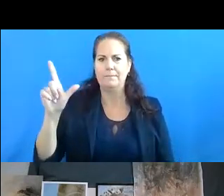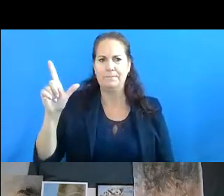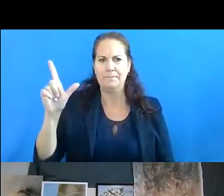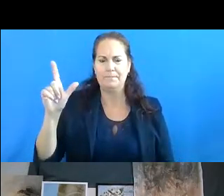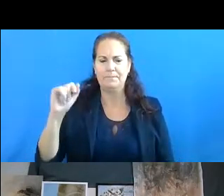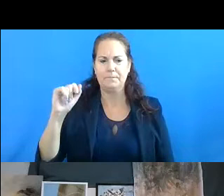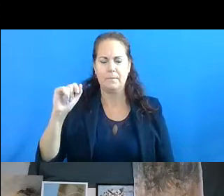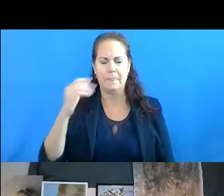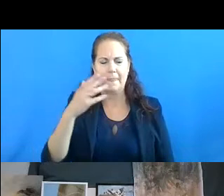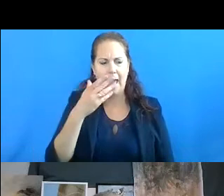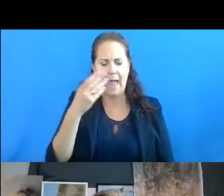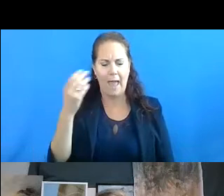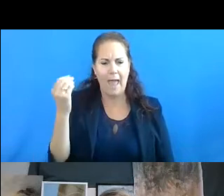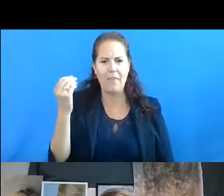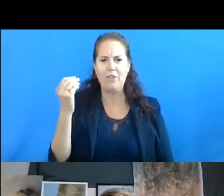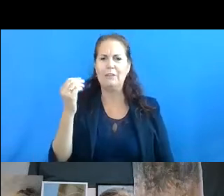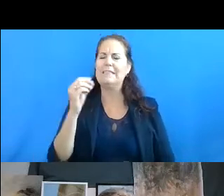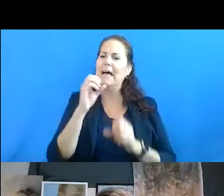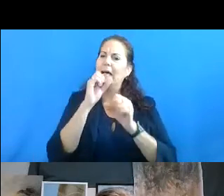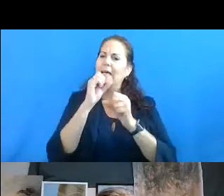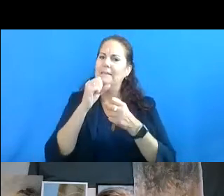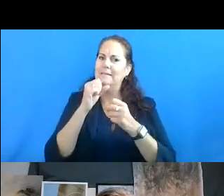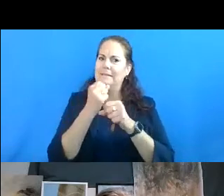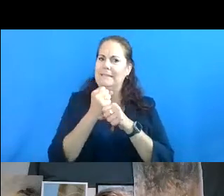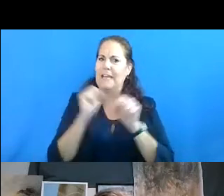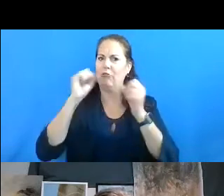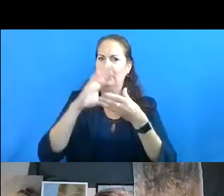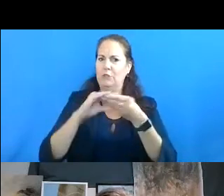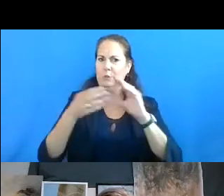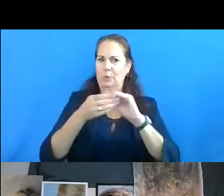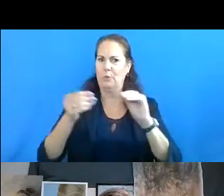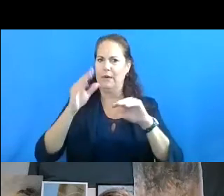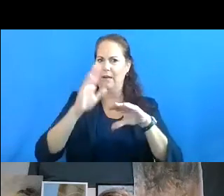And there’s the sacred story of Tow Hill on YouTube.